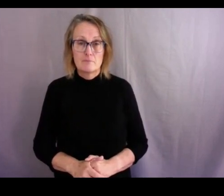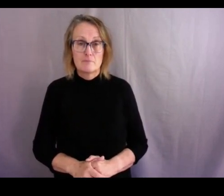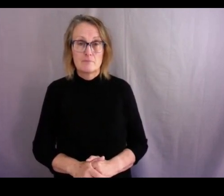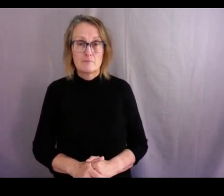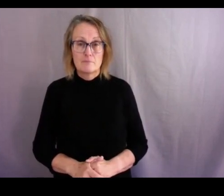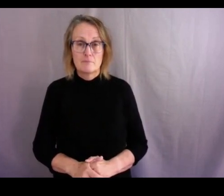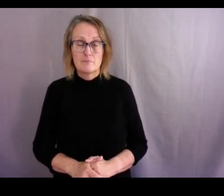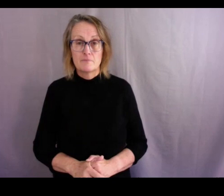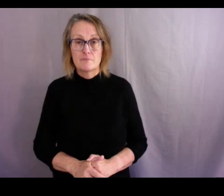I wanted to...